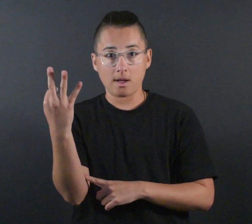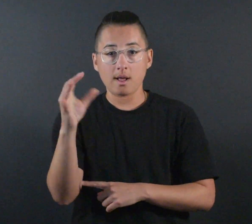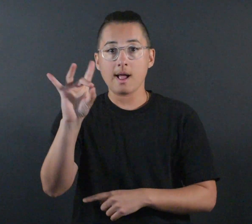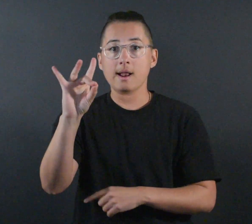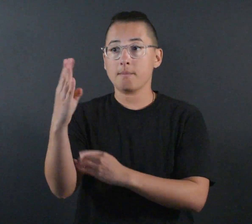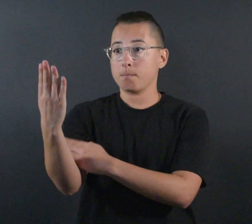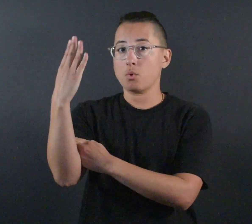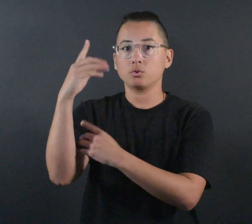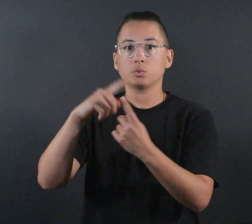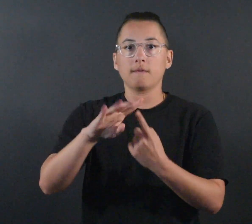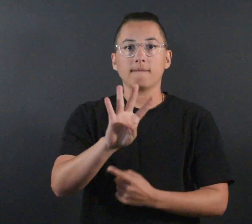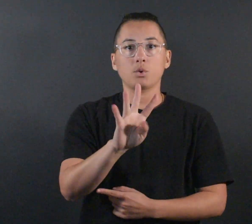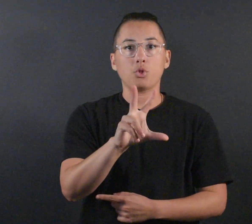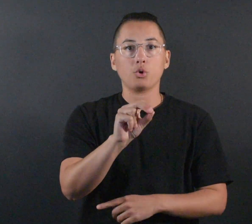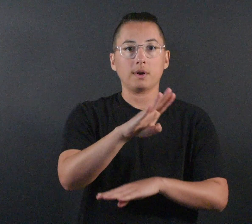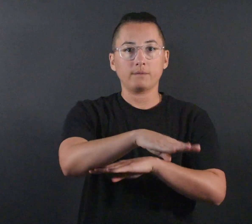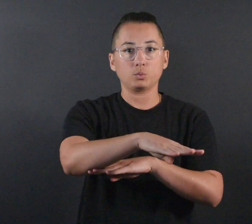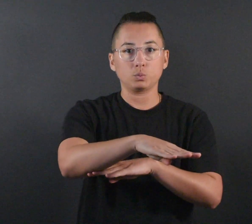A few exciting events happened this past week.